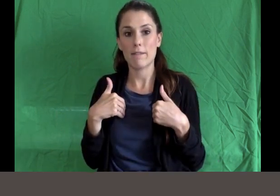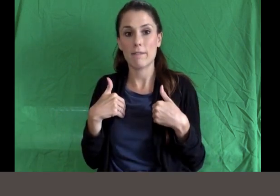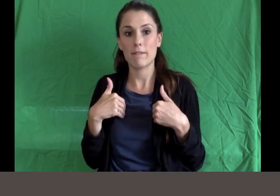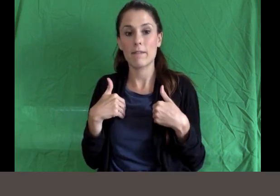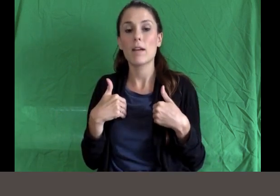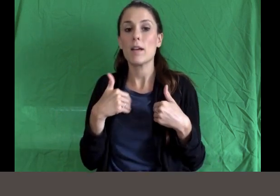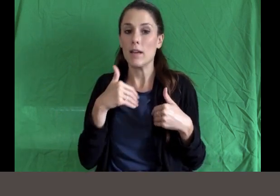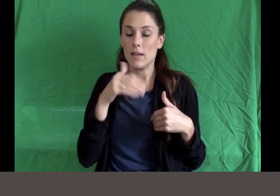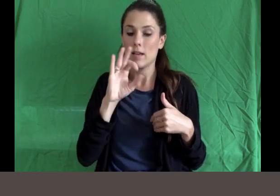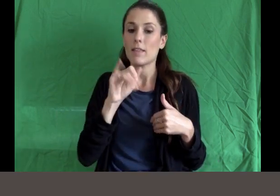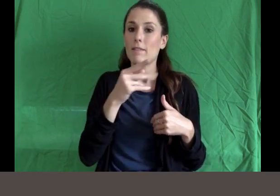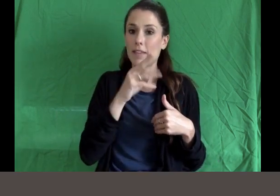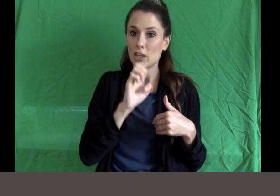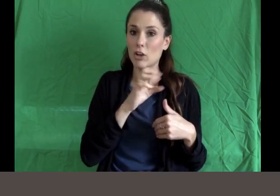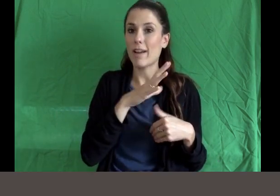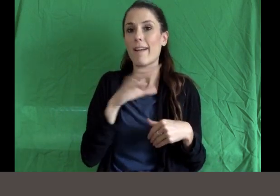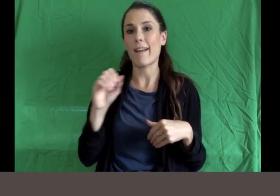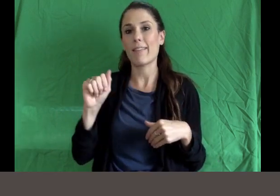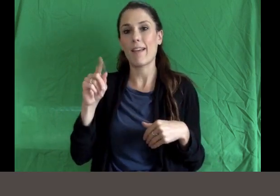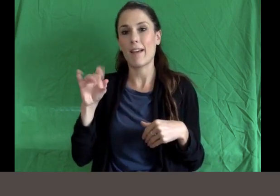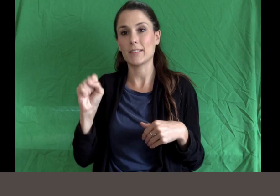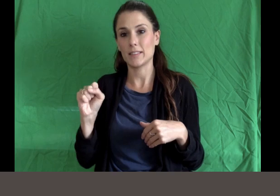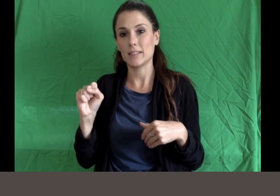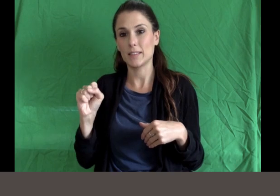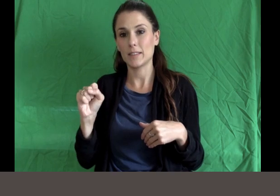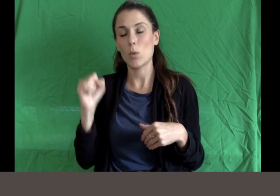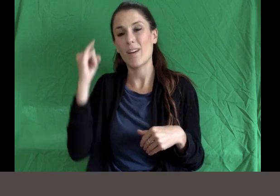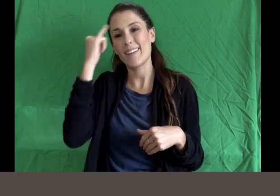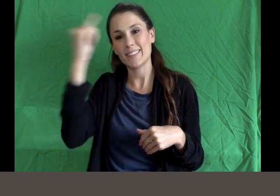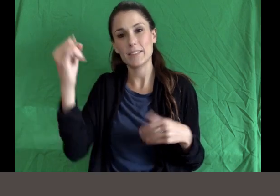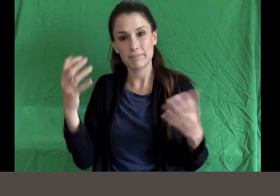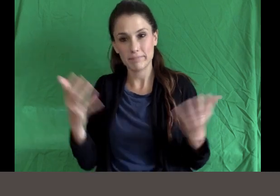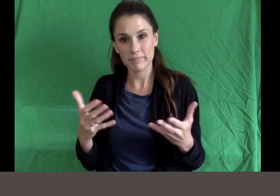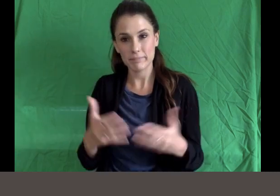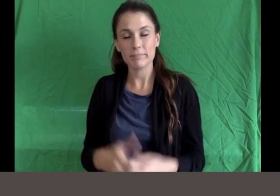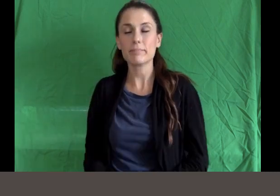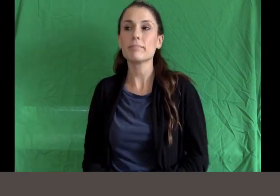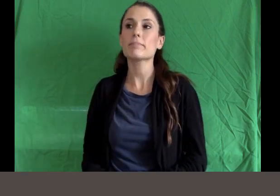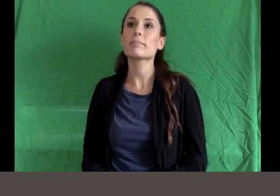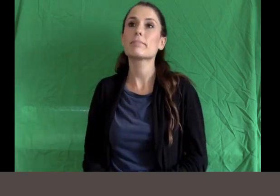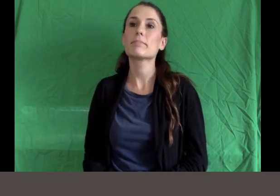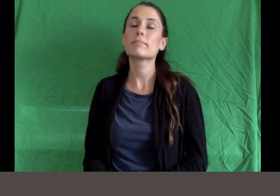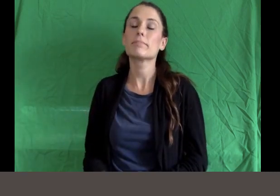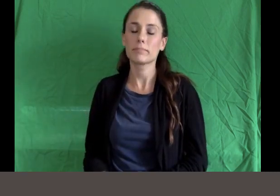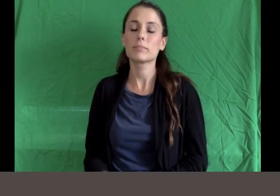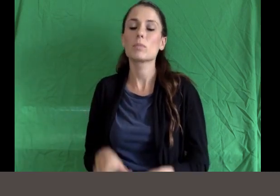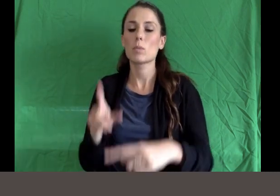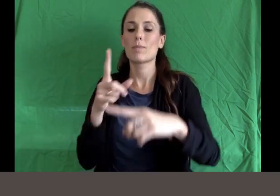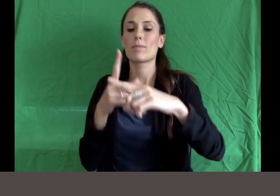our axes and the whole idea here is that our axes are the things that we are going to be